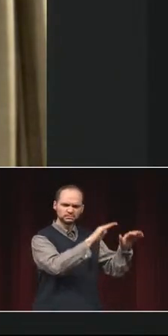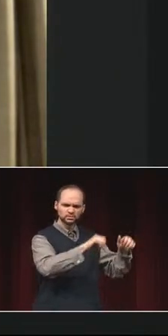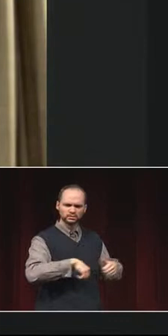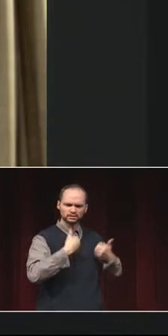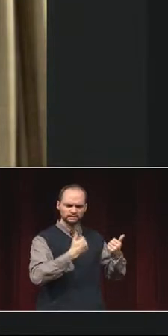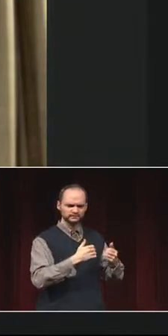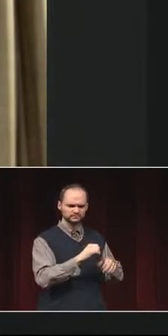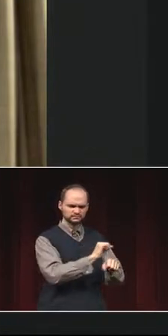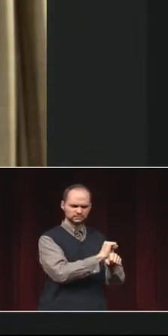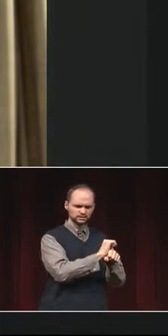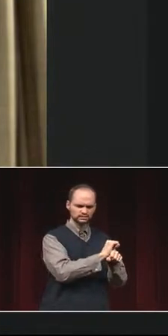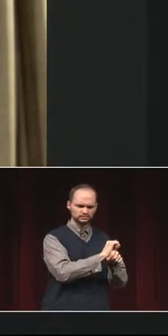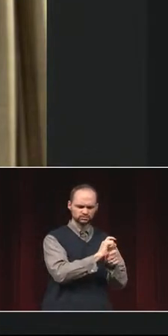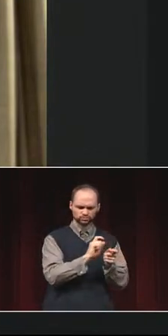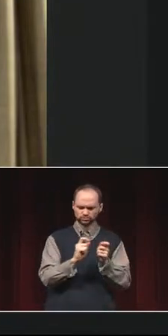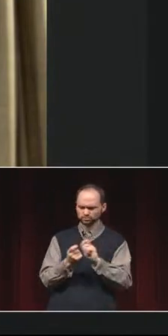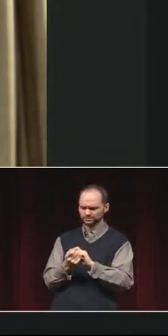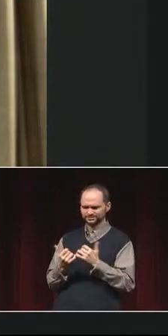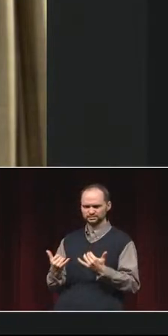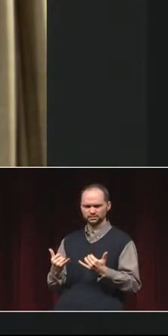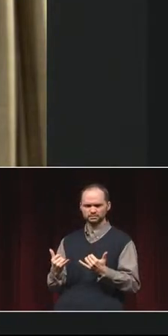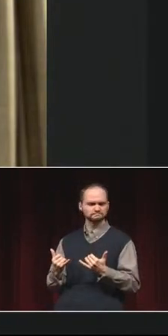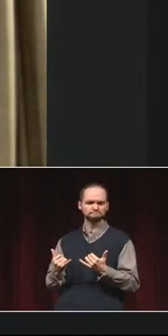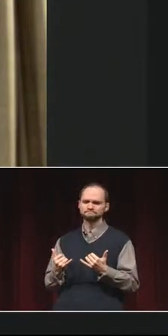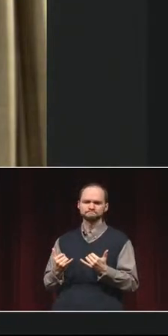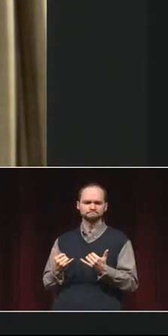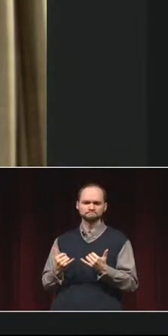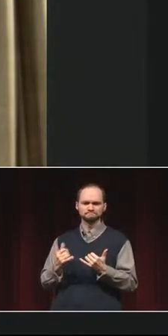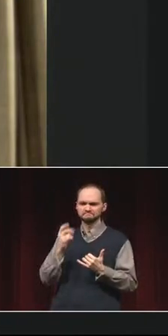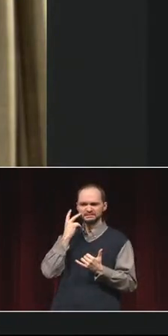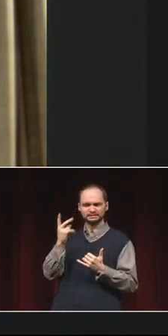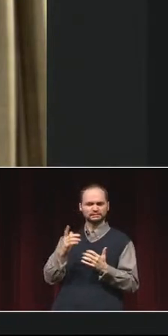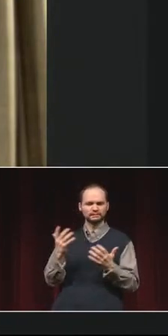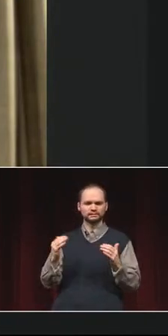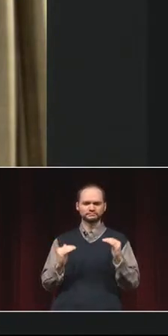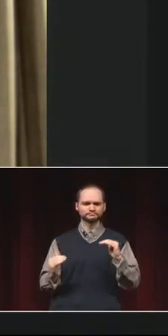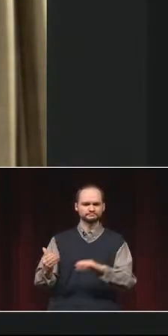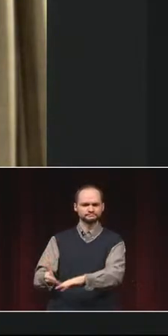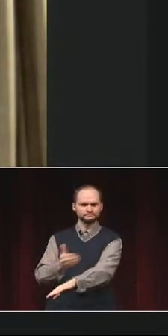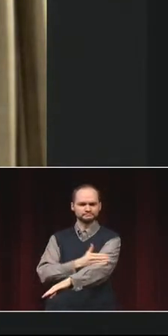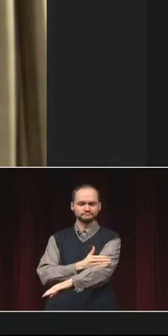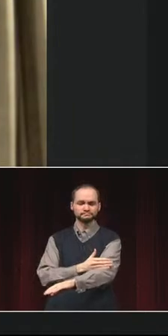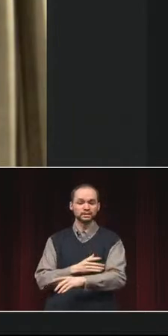You can change the law, but it is much more difficult to change hearts.